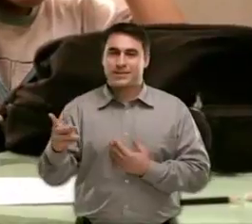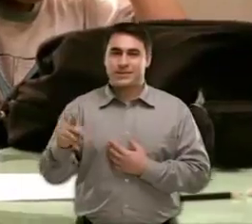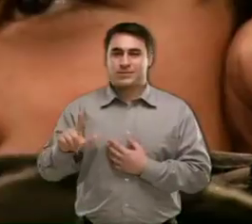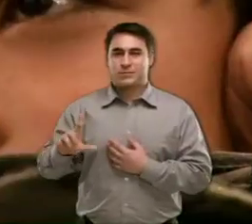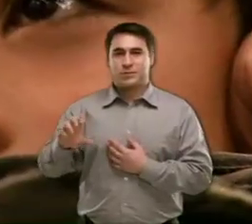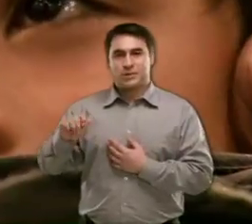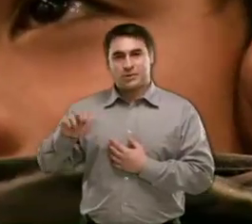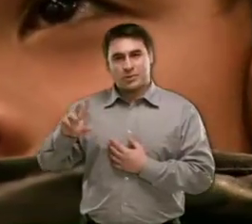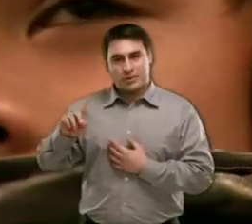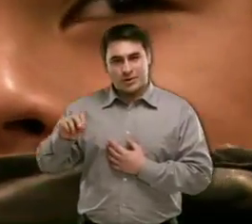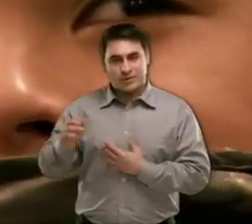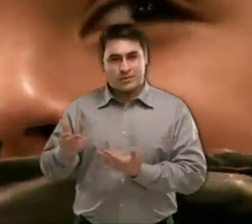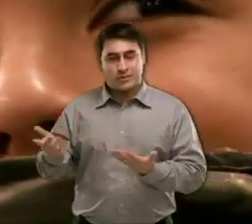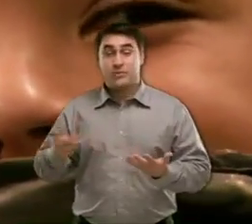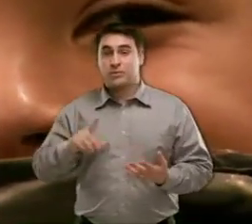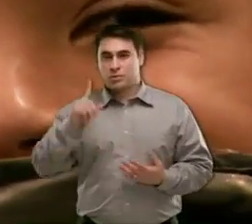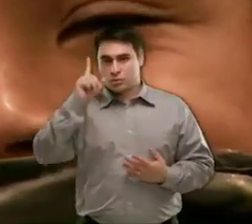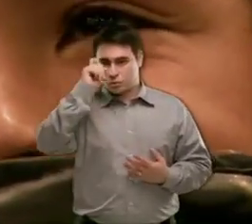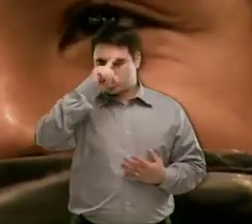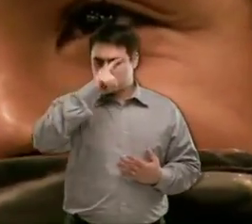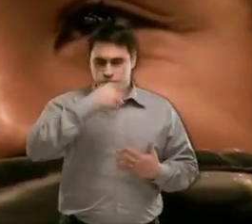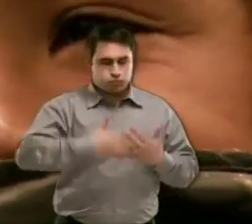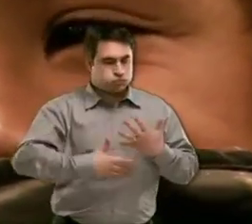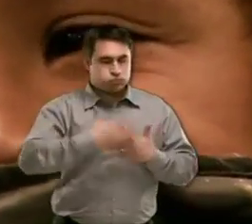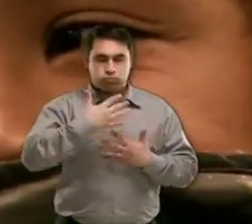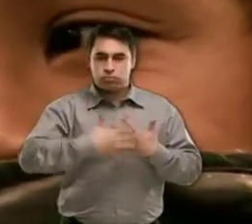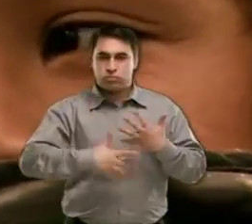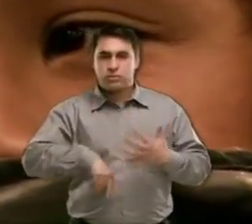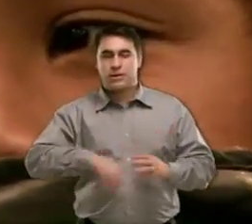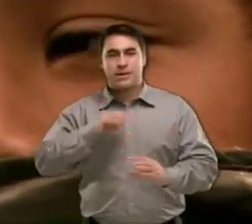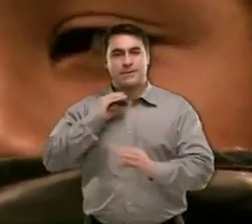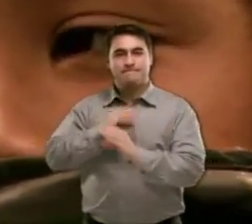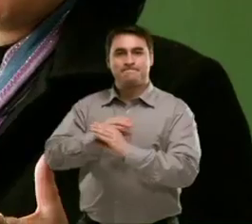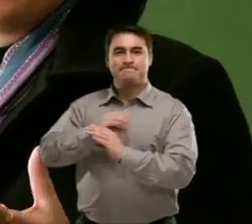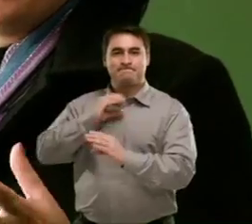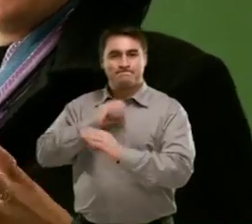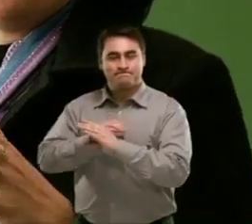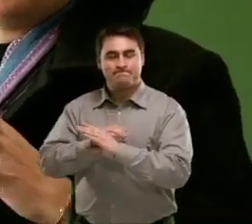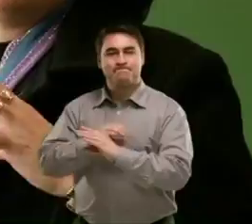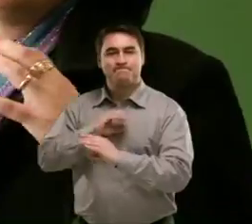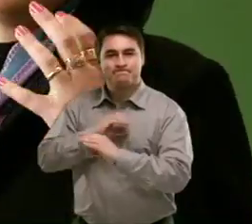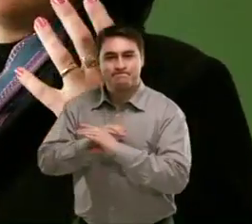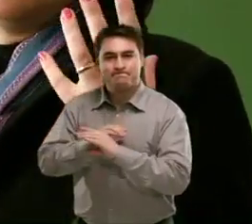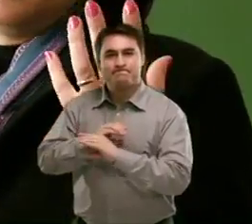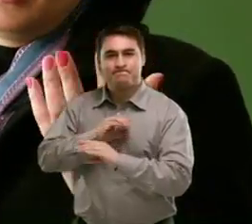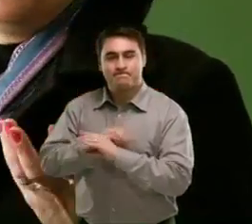The biggest challenge was communicating with him. Back then we had a large class, with 26 students,